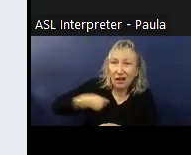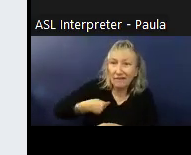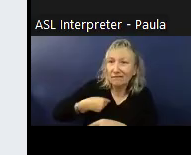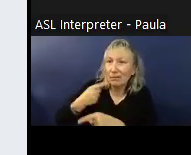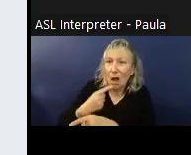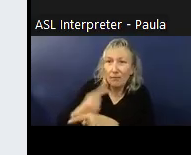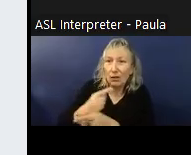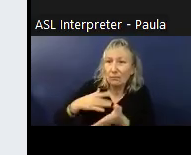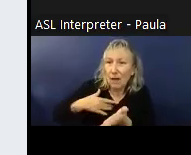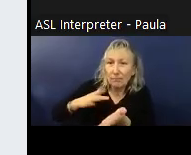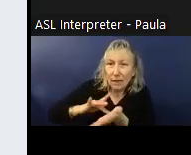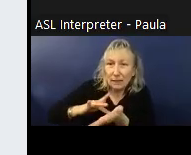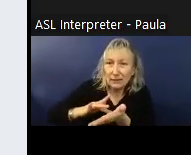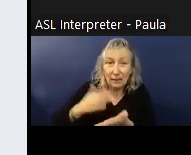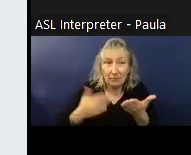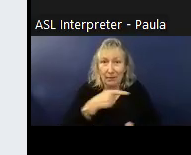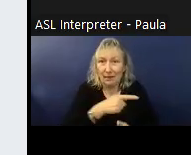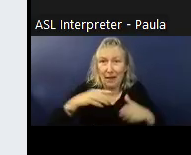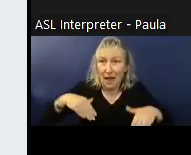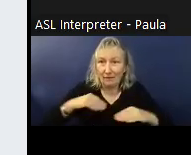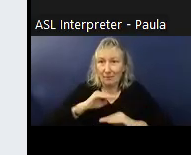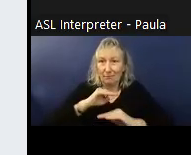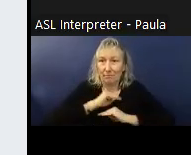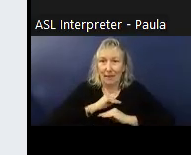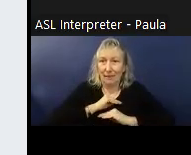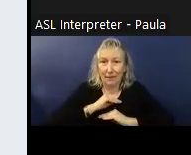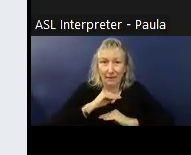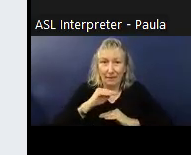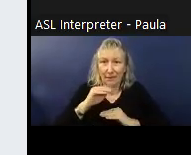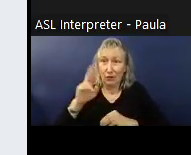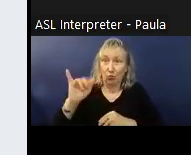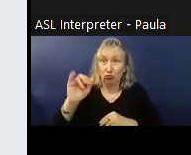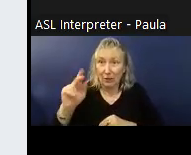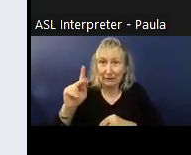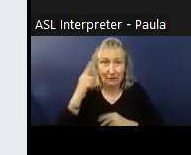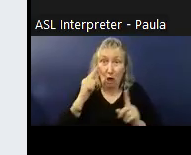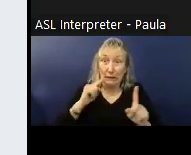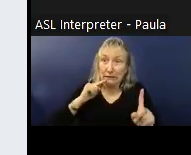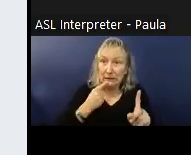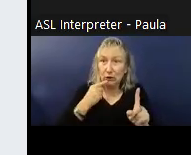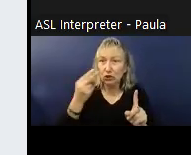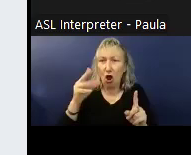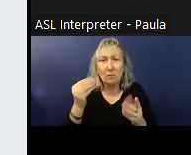requirement for risk of serious harm. So sometimes there may be 5 people reported,